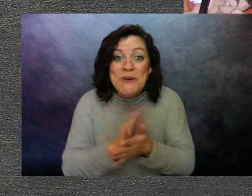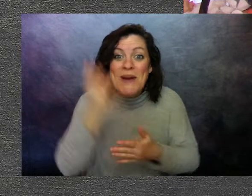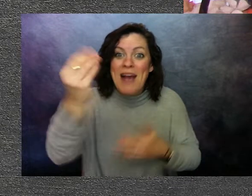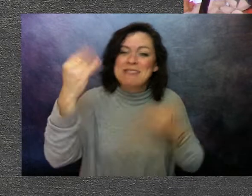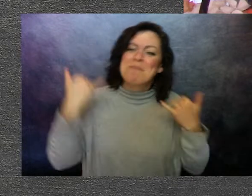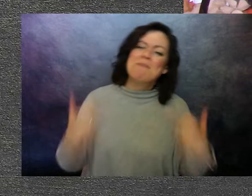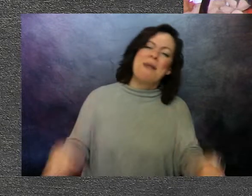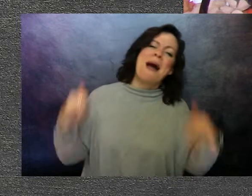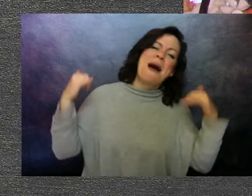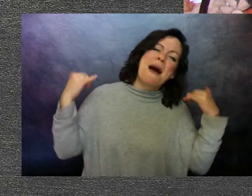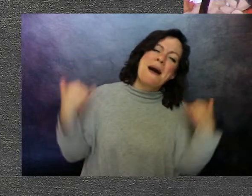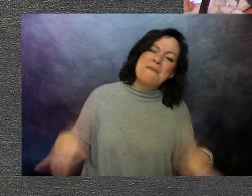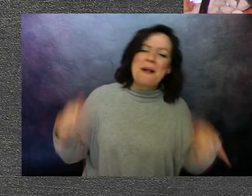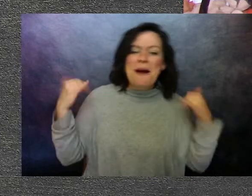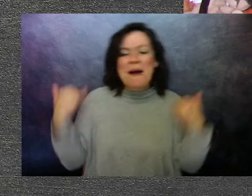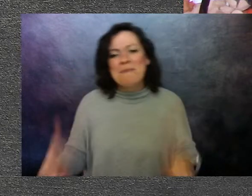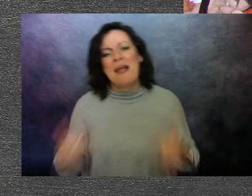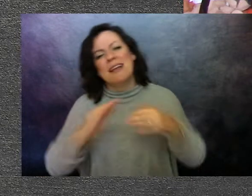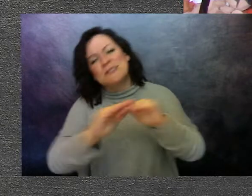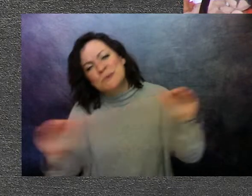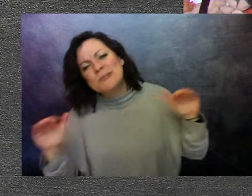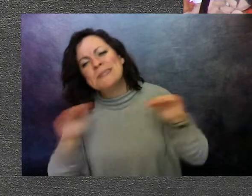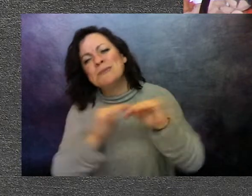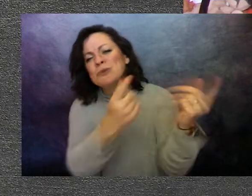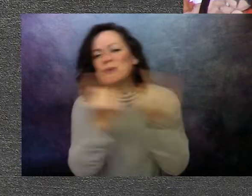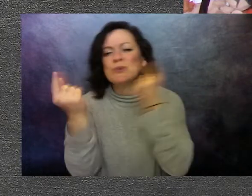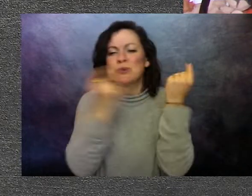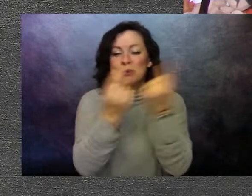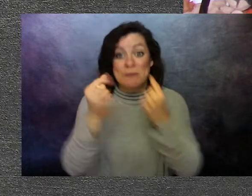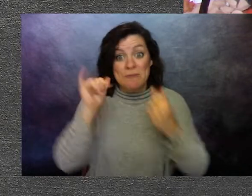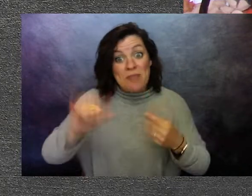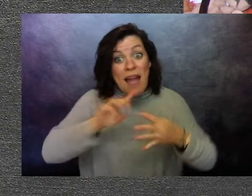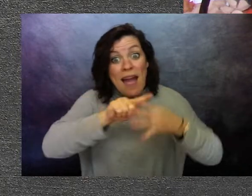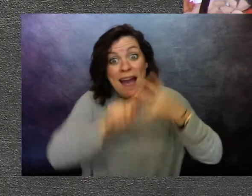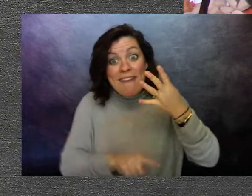or swim in the pool. So, there are four different types of seasons.